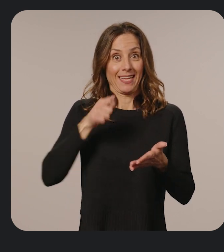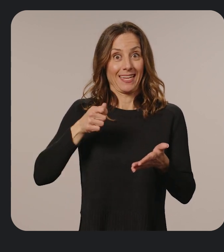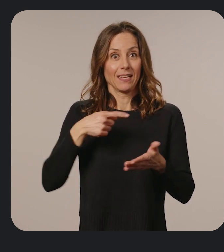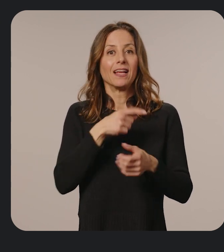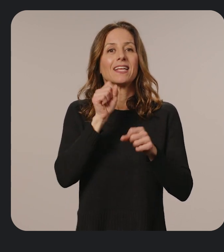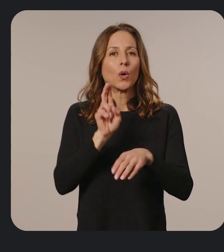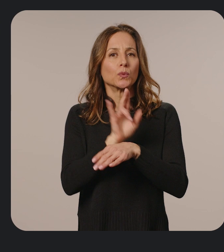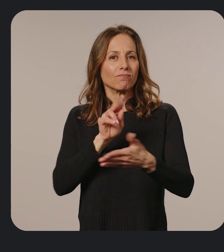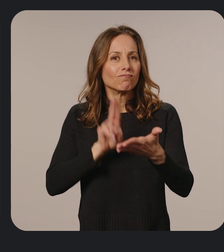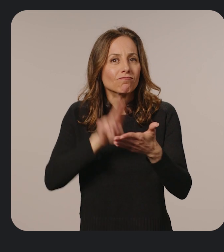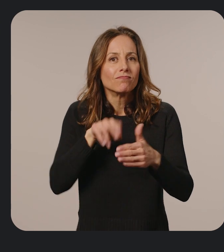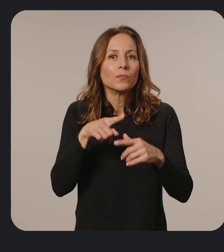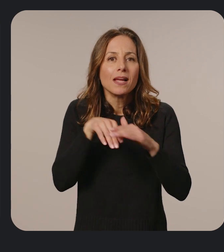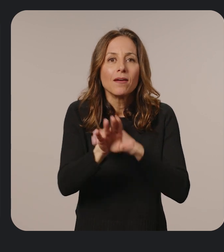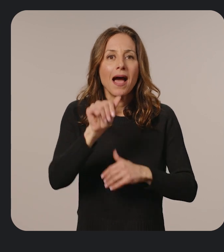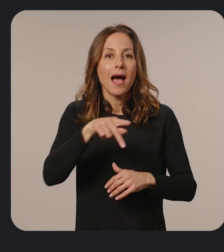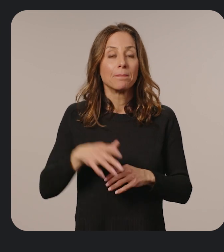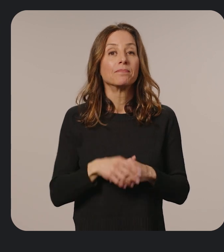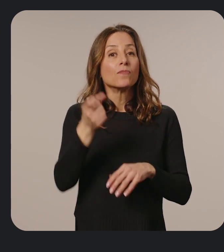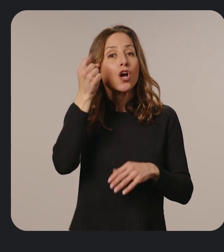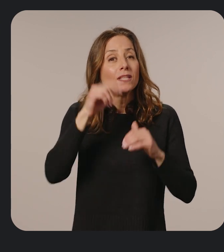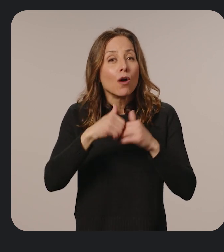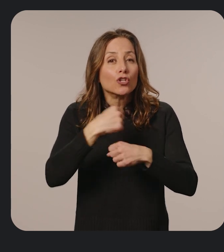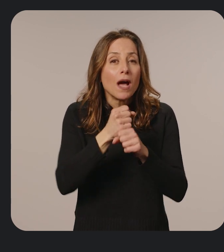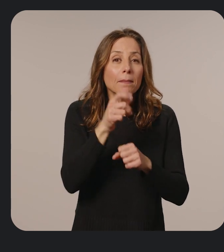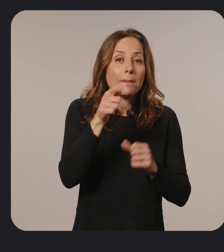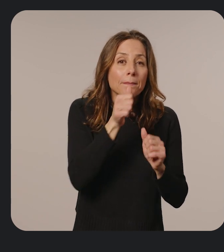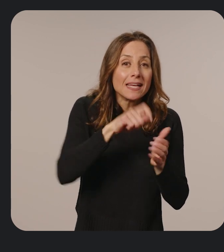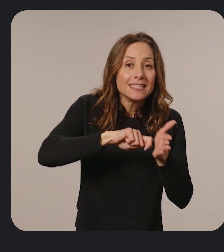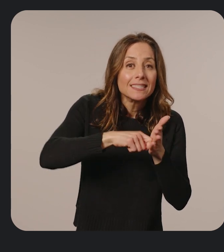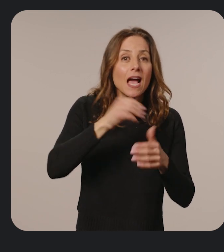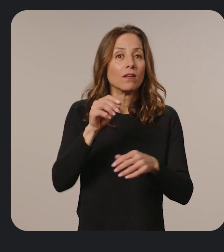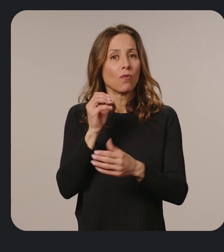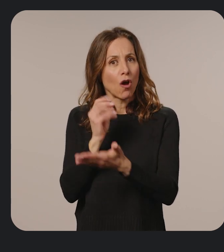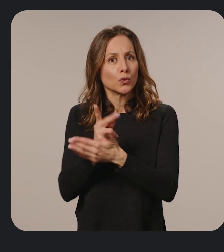they can use it to authenticate when they sign into your app. To understand how to create passkeys